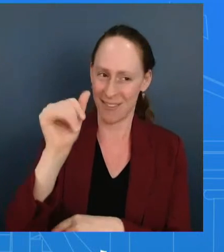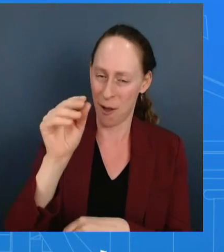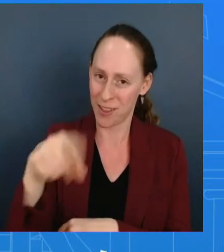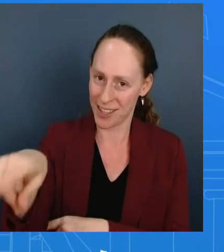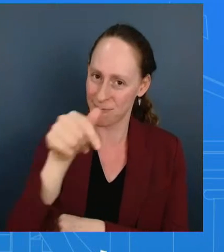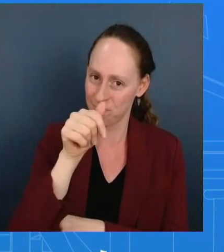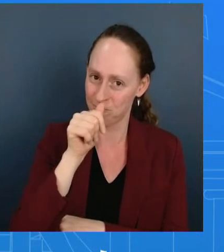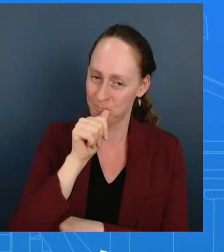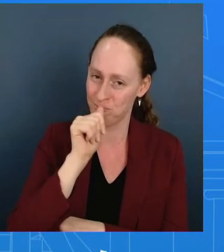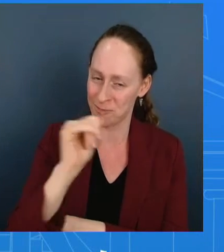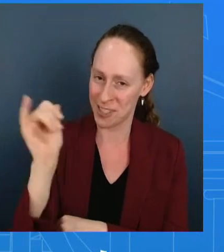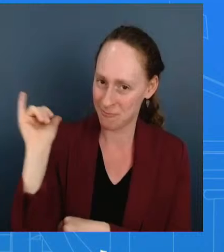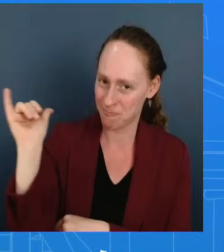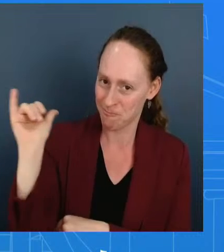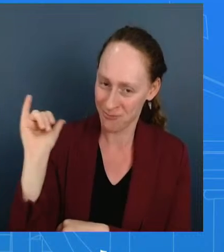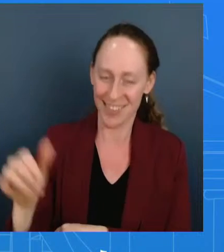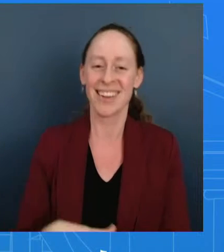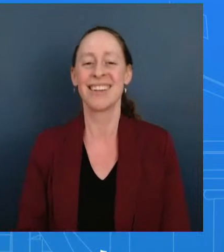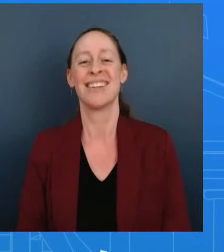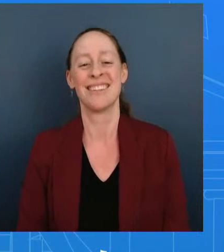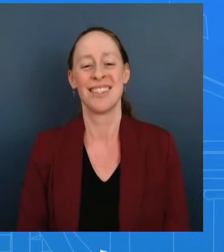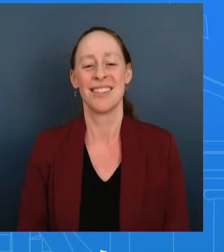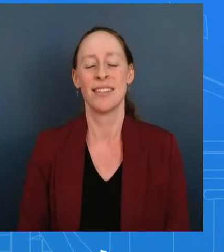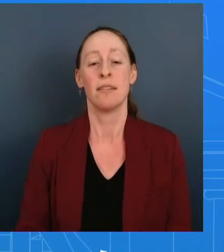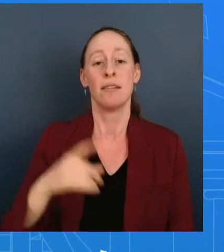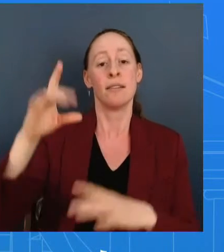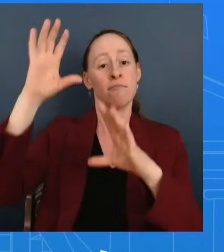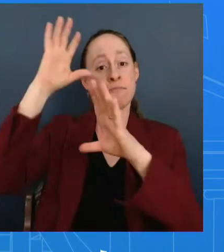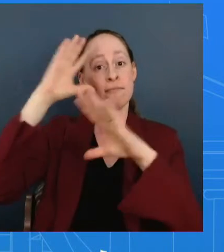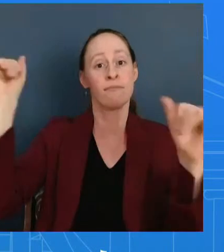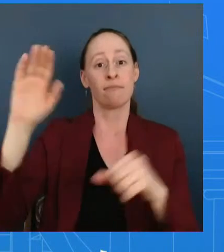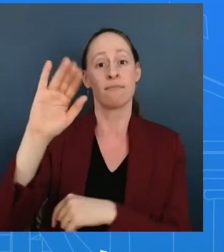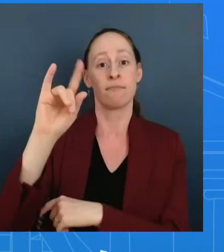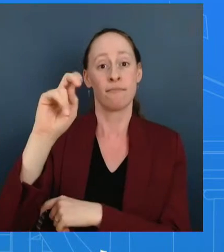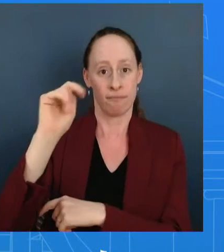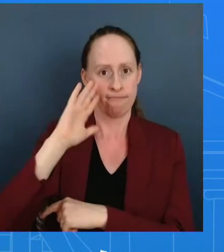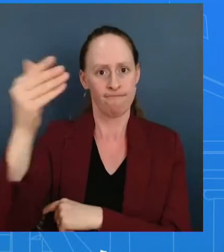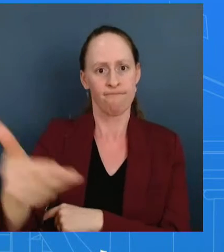to hosting the leaders from 38 different countries this week in Washington for a historic summit